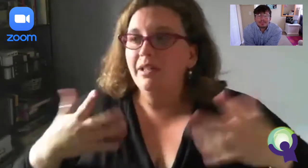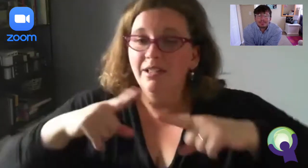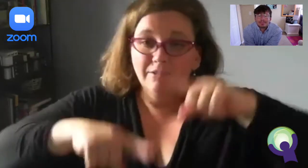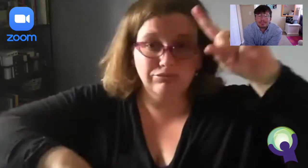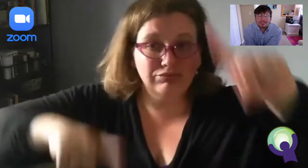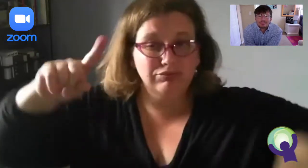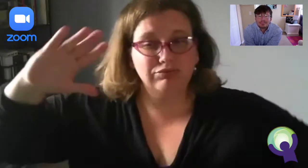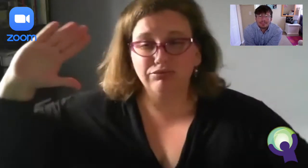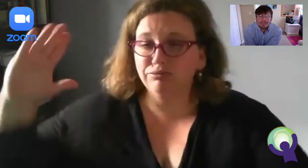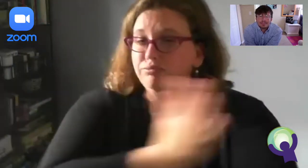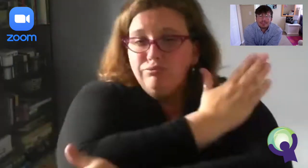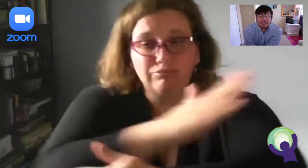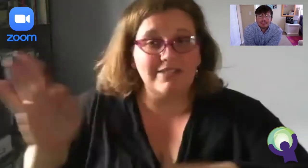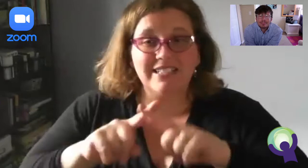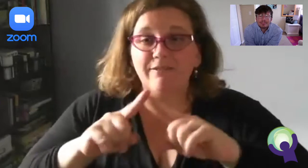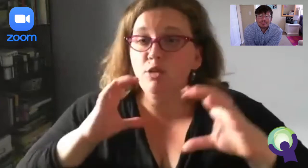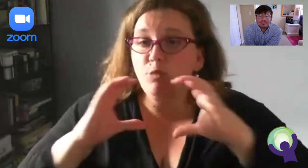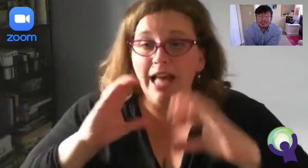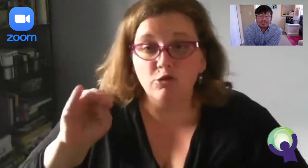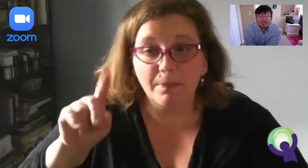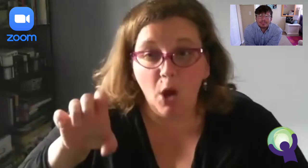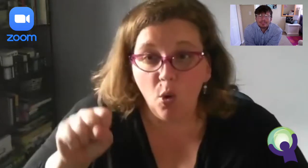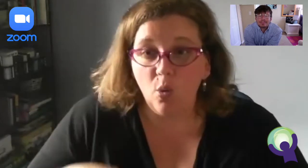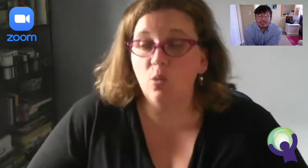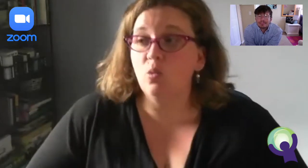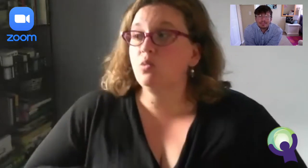many people and there's so many different people and their